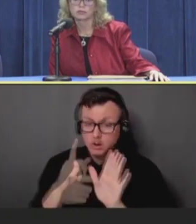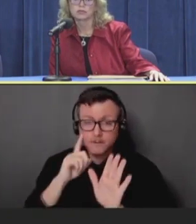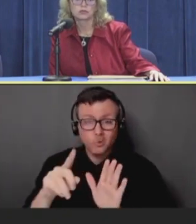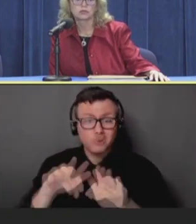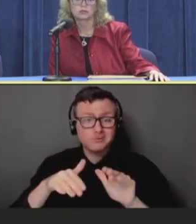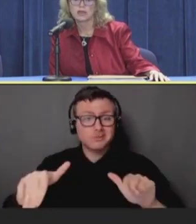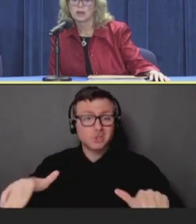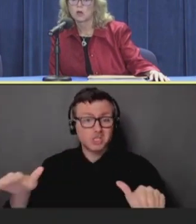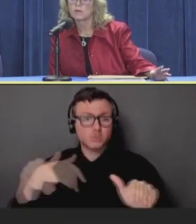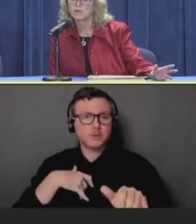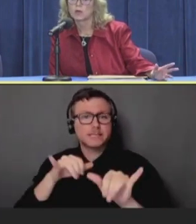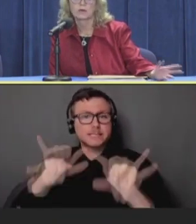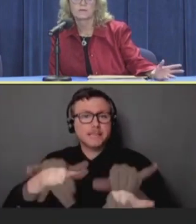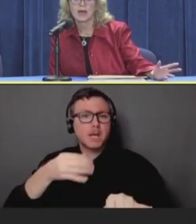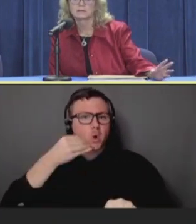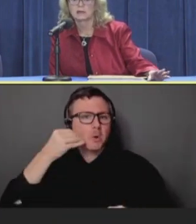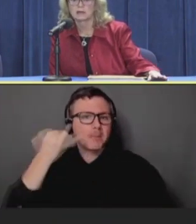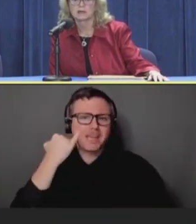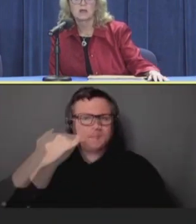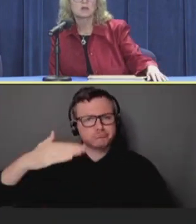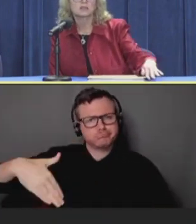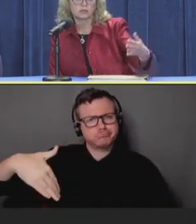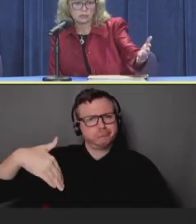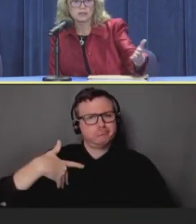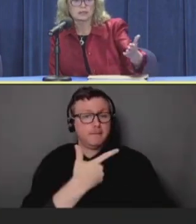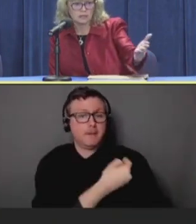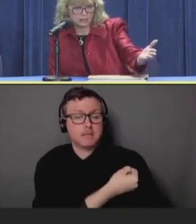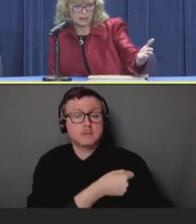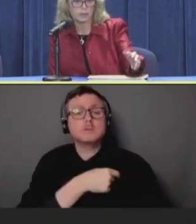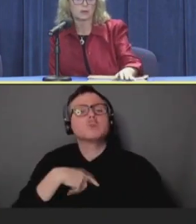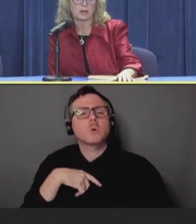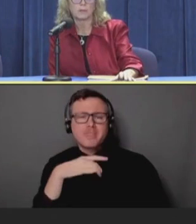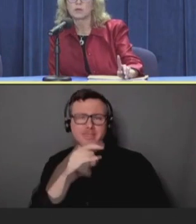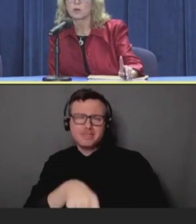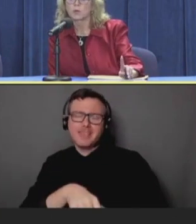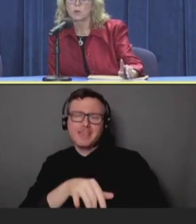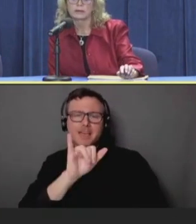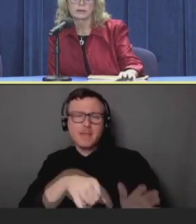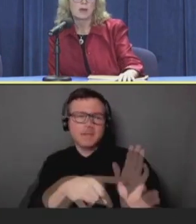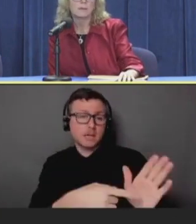to stay home if they weren't vaccinated. So, just as an example -- by the way we won.